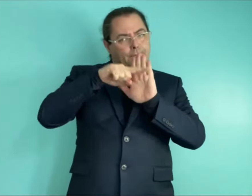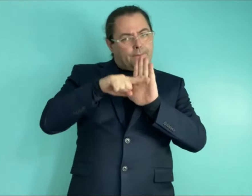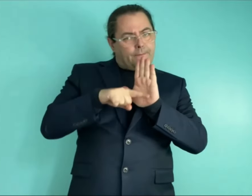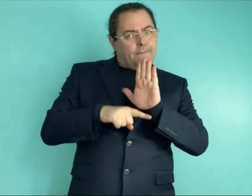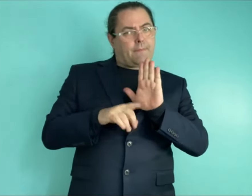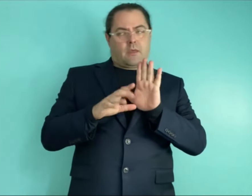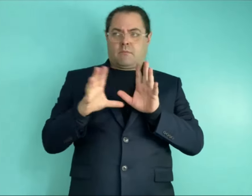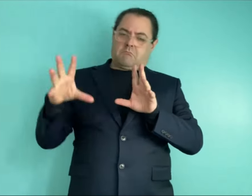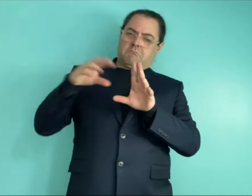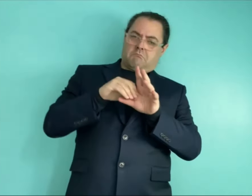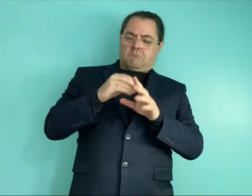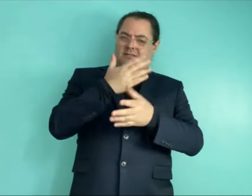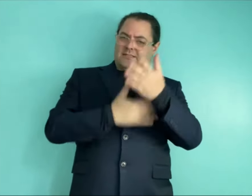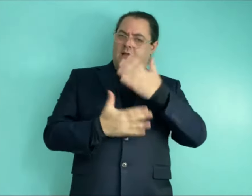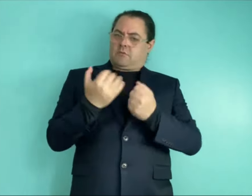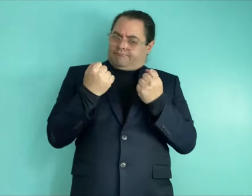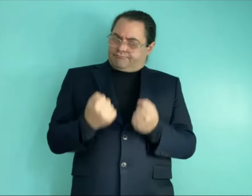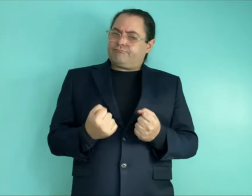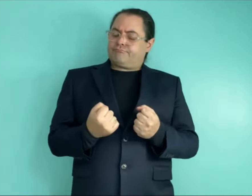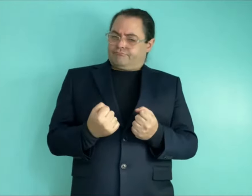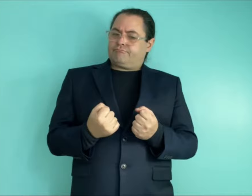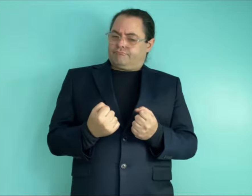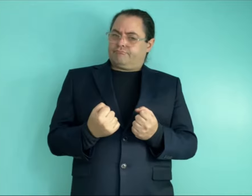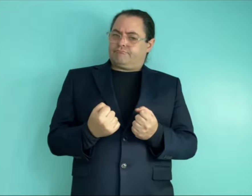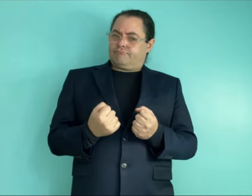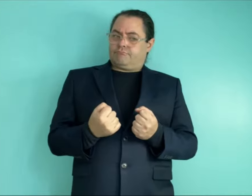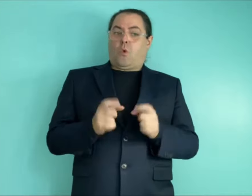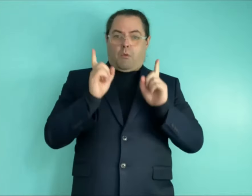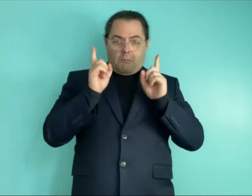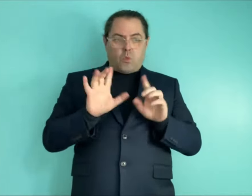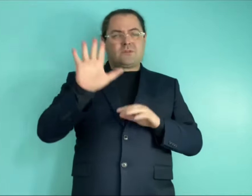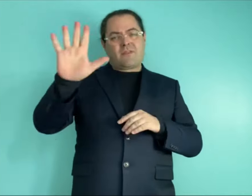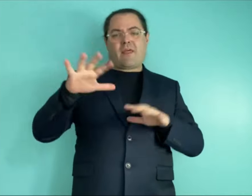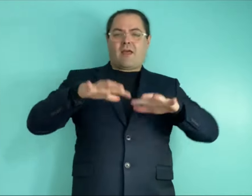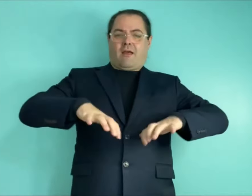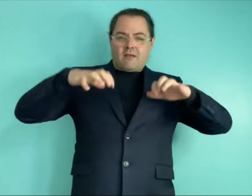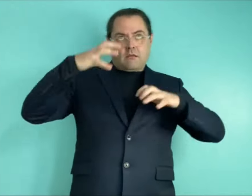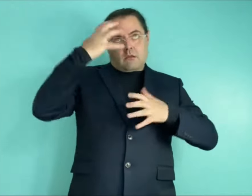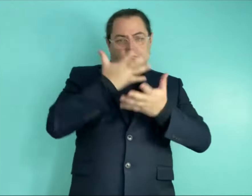enact legislation or lost or Act of Parliament. 16:20:42 That will ensure that persons with